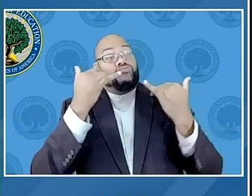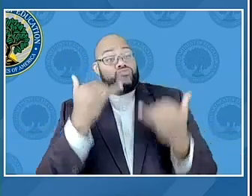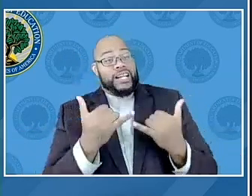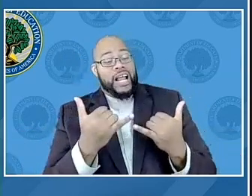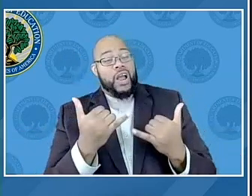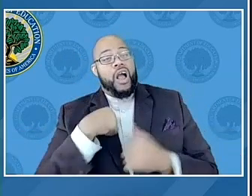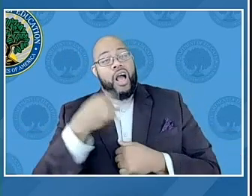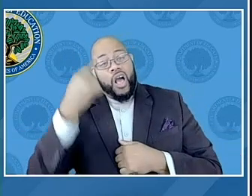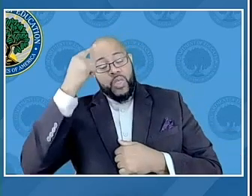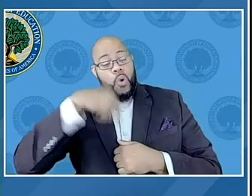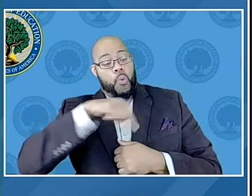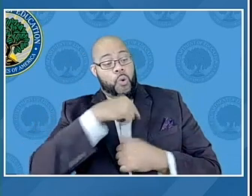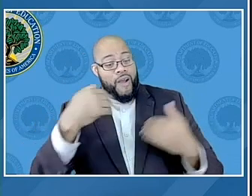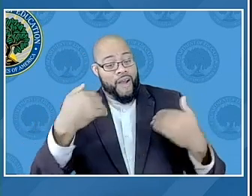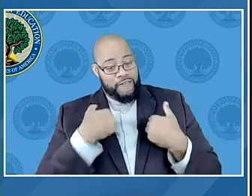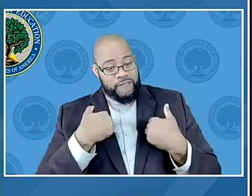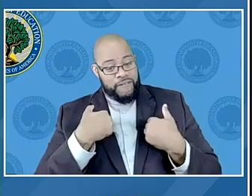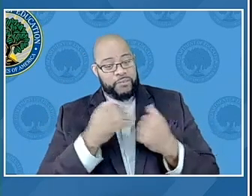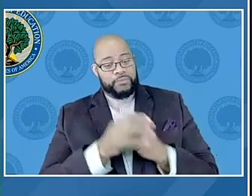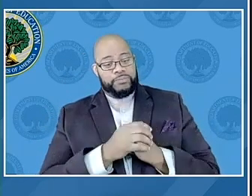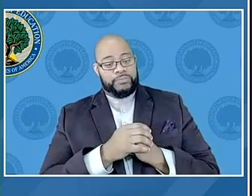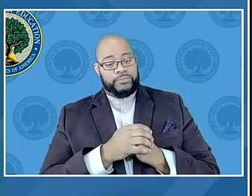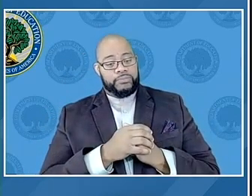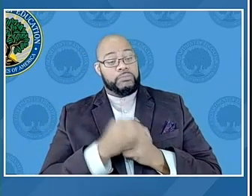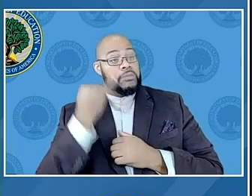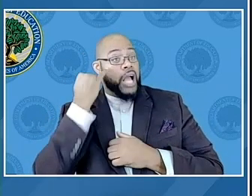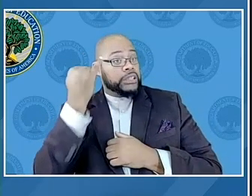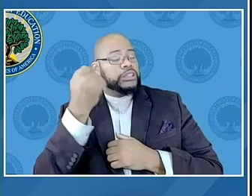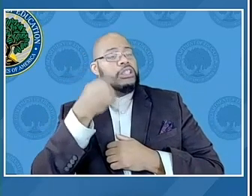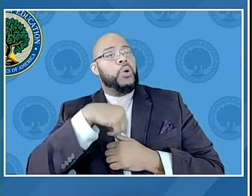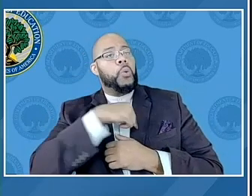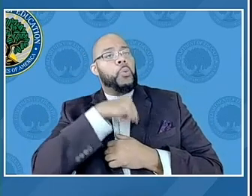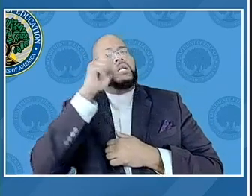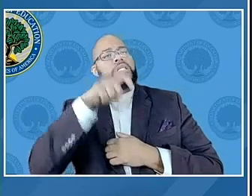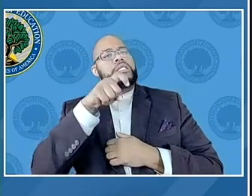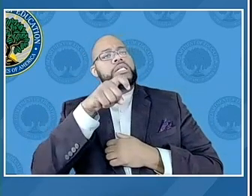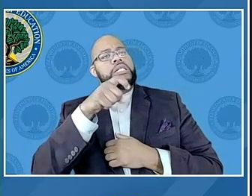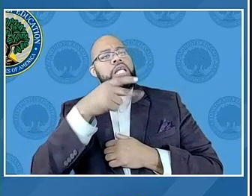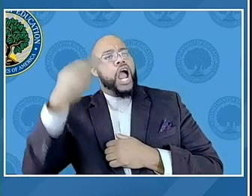have, you know, the idea that we need higher education, that we want more people